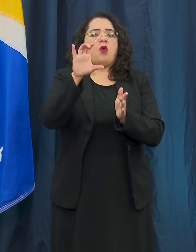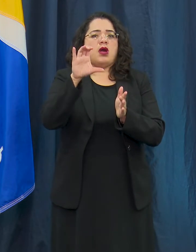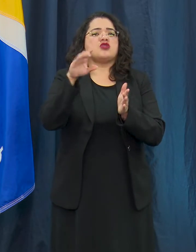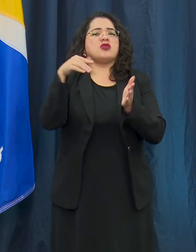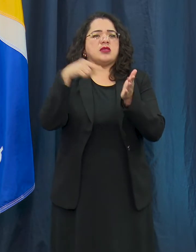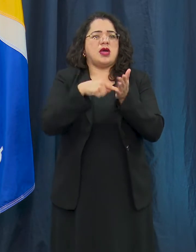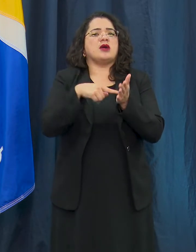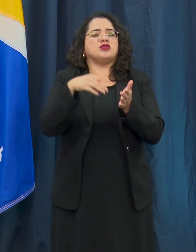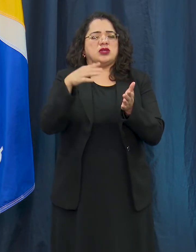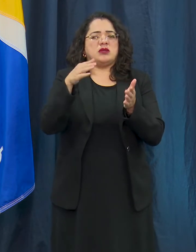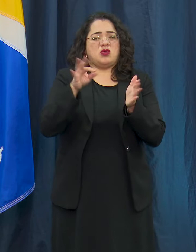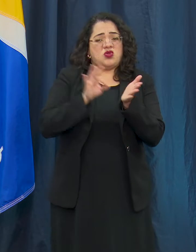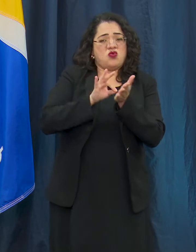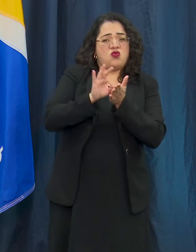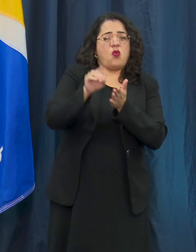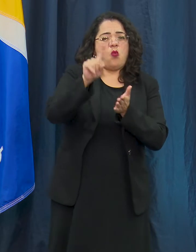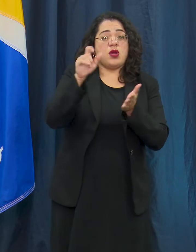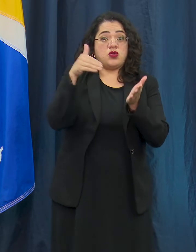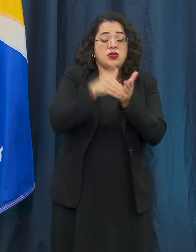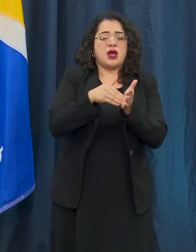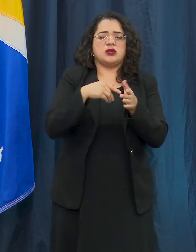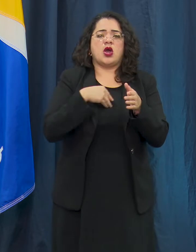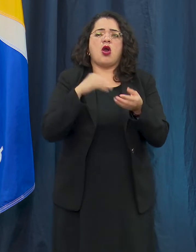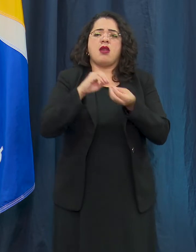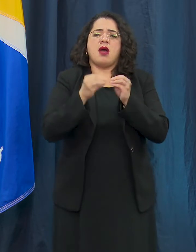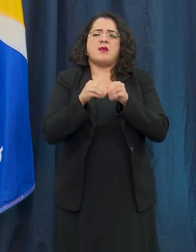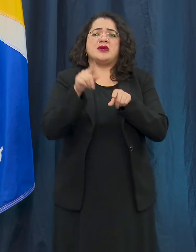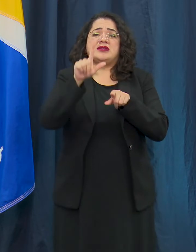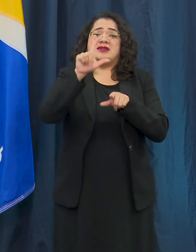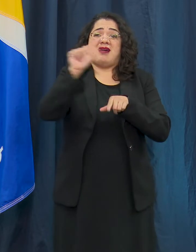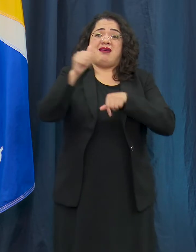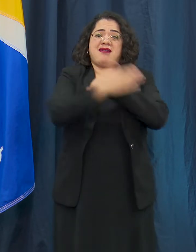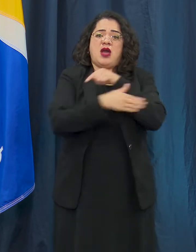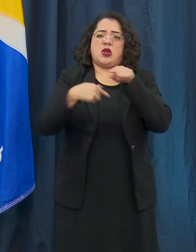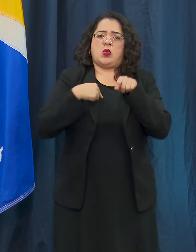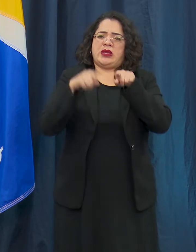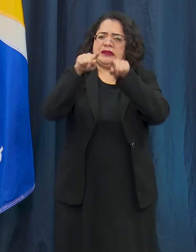increased. Those data points, many of which are available in the